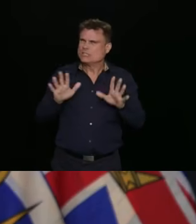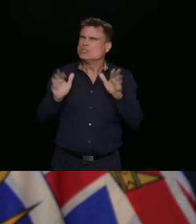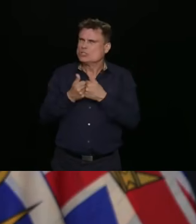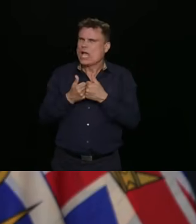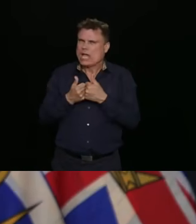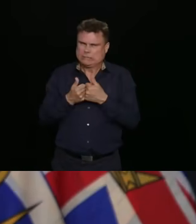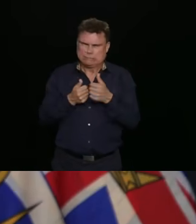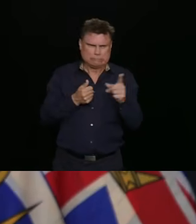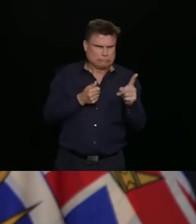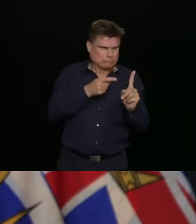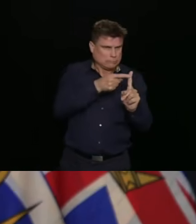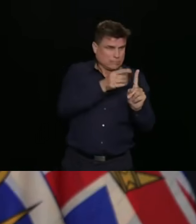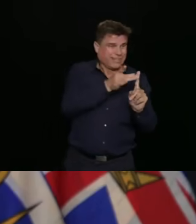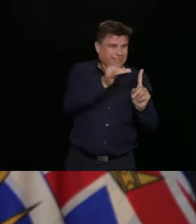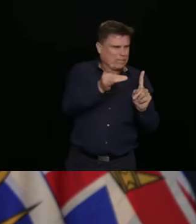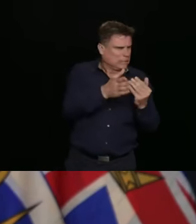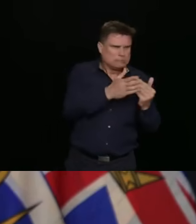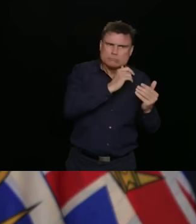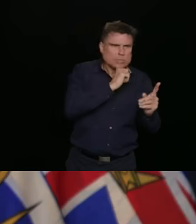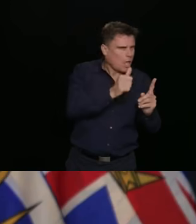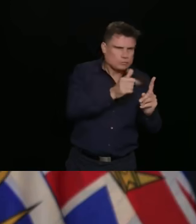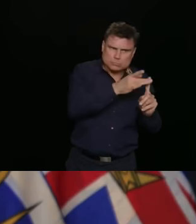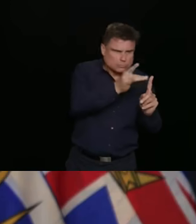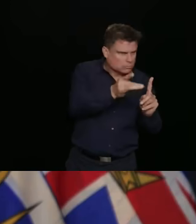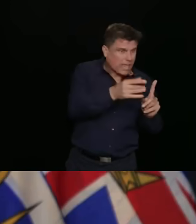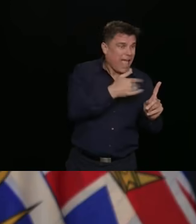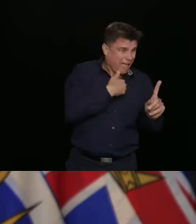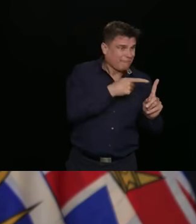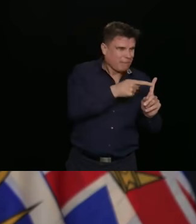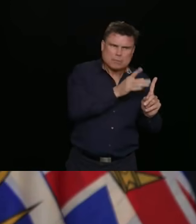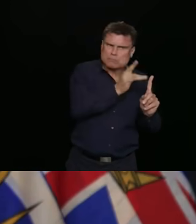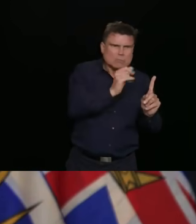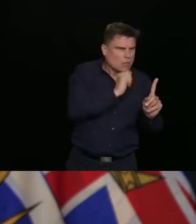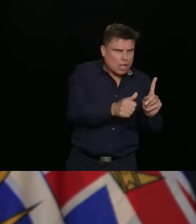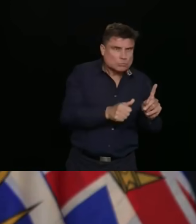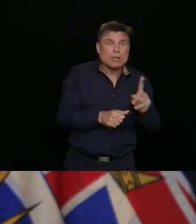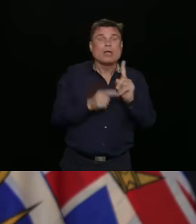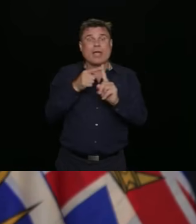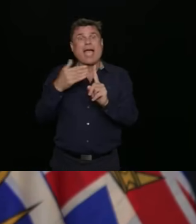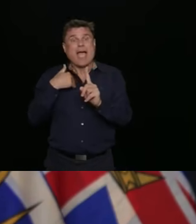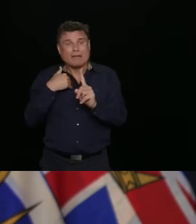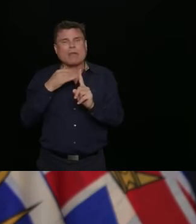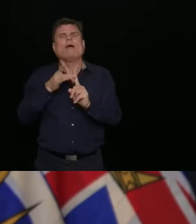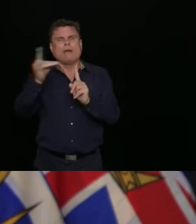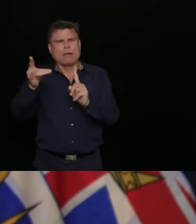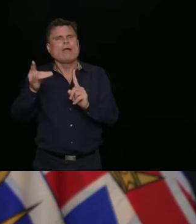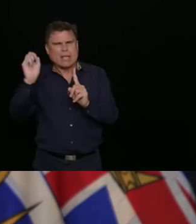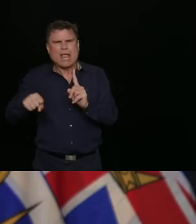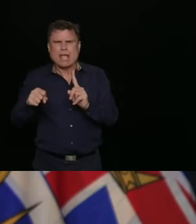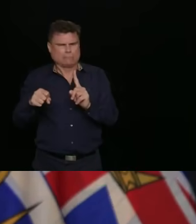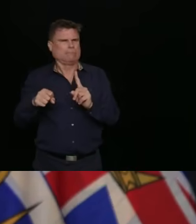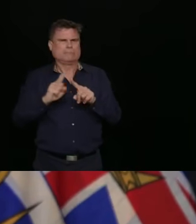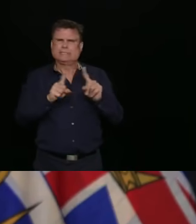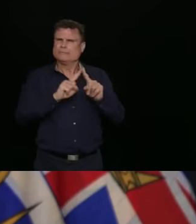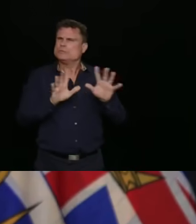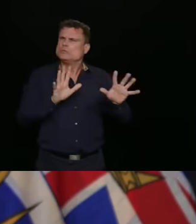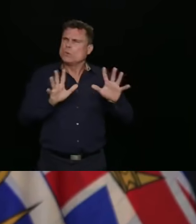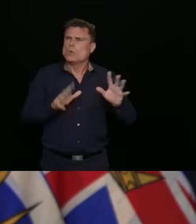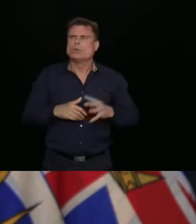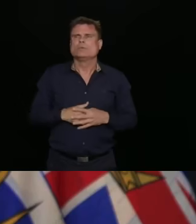I courage everybody to go online, to look at the plans of the places they're going, whether a grocery store, hardware store or